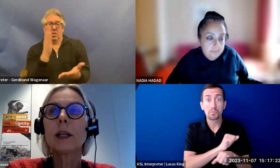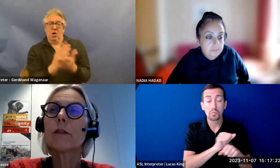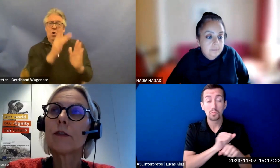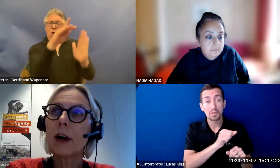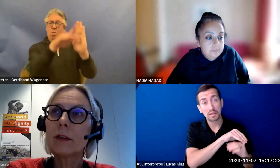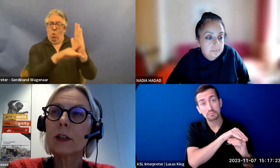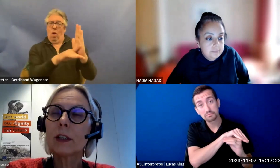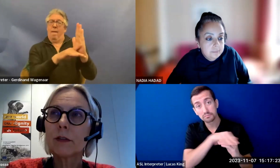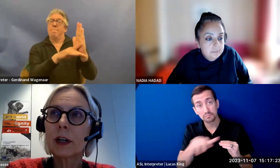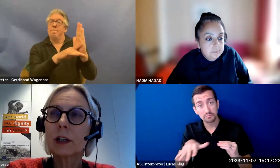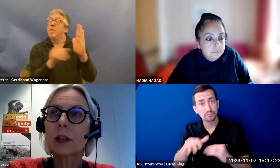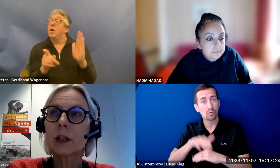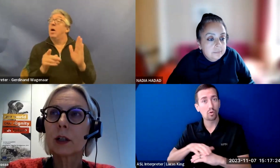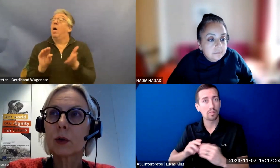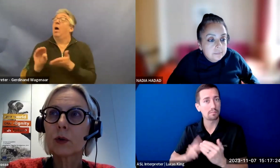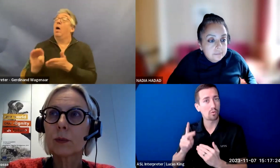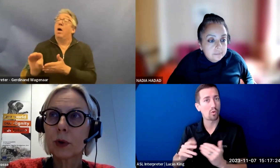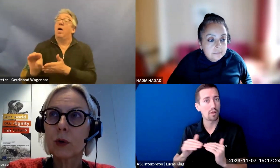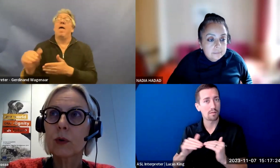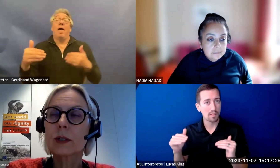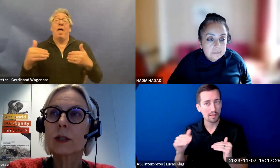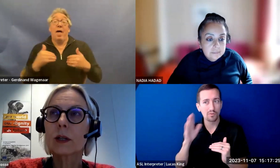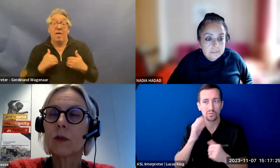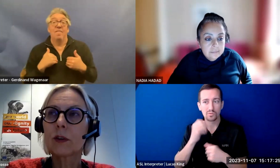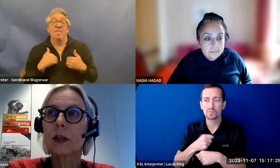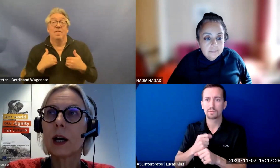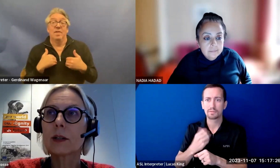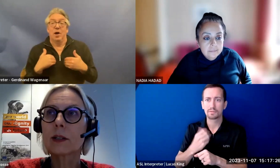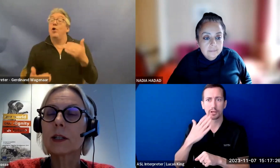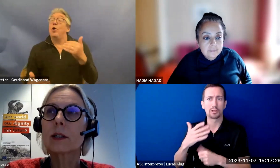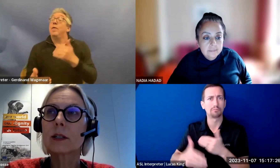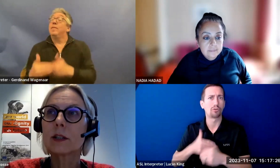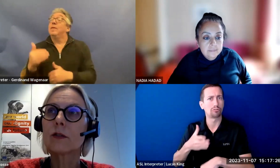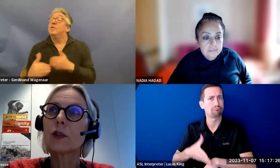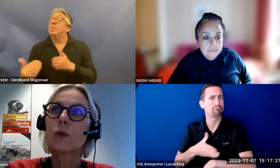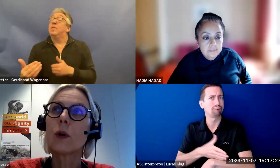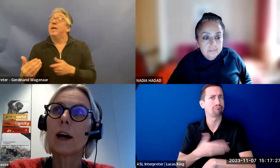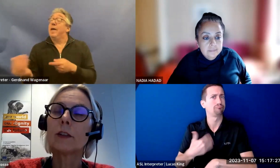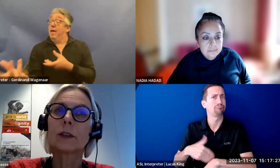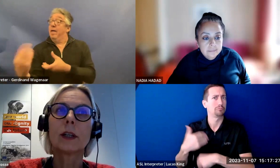We made very good progress over the last year since we have it.